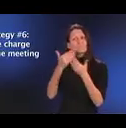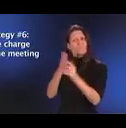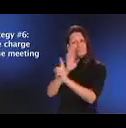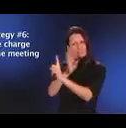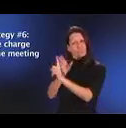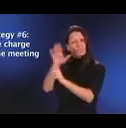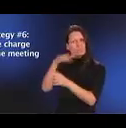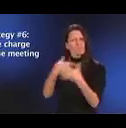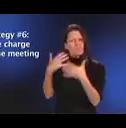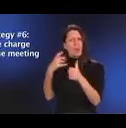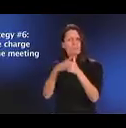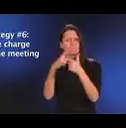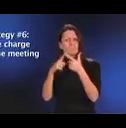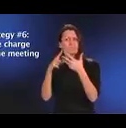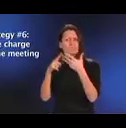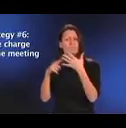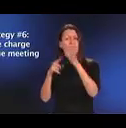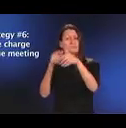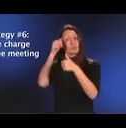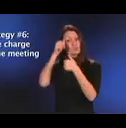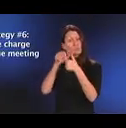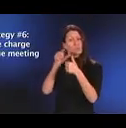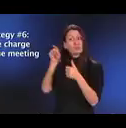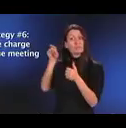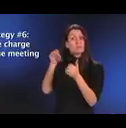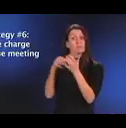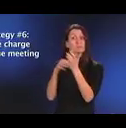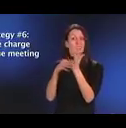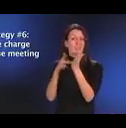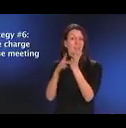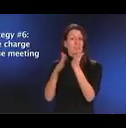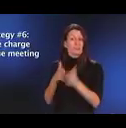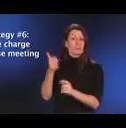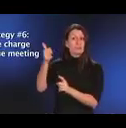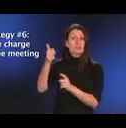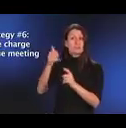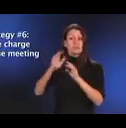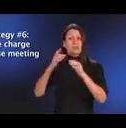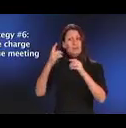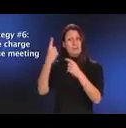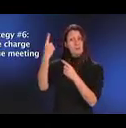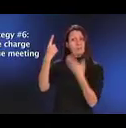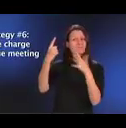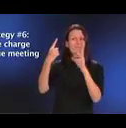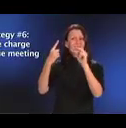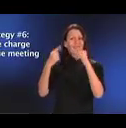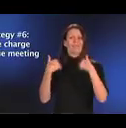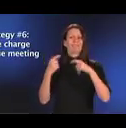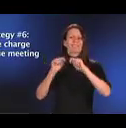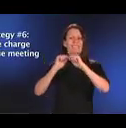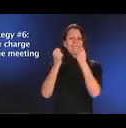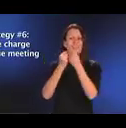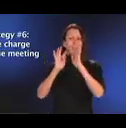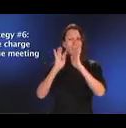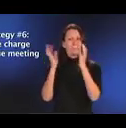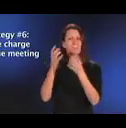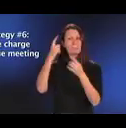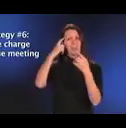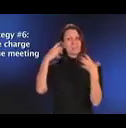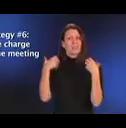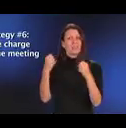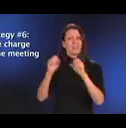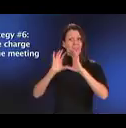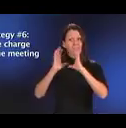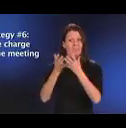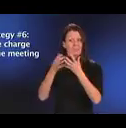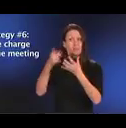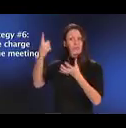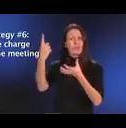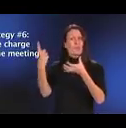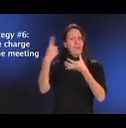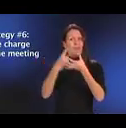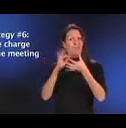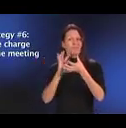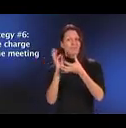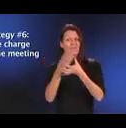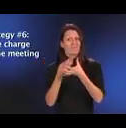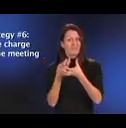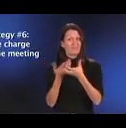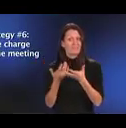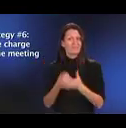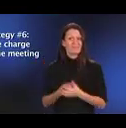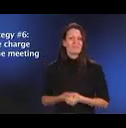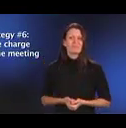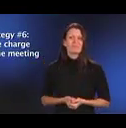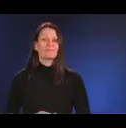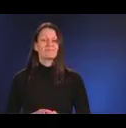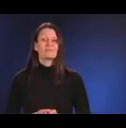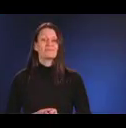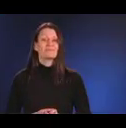Remember, the psychiatrist is an important part of the mental health team.